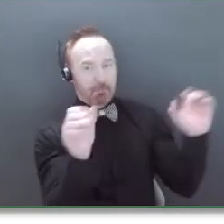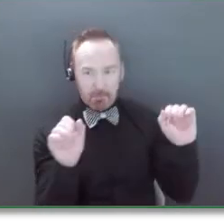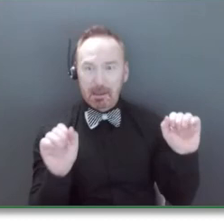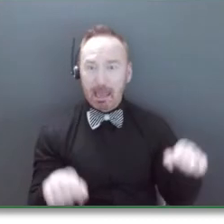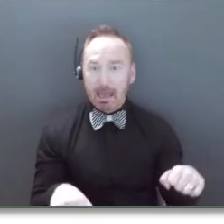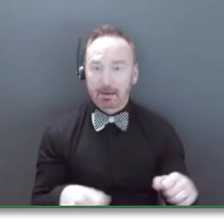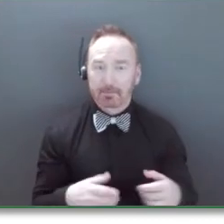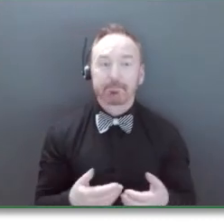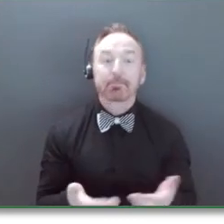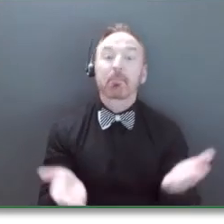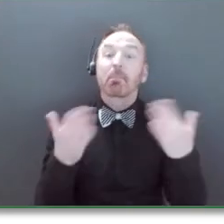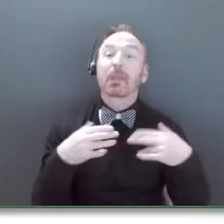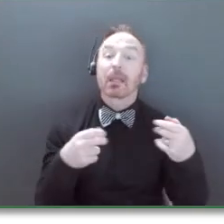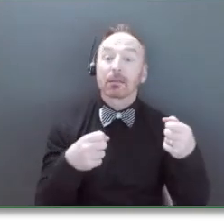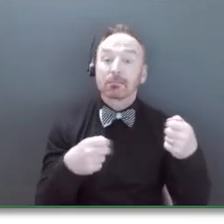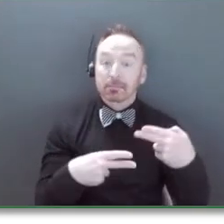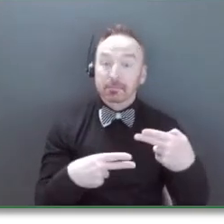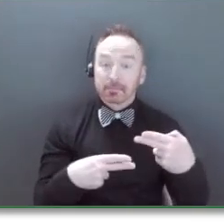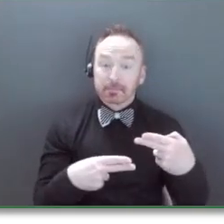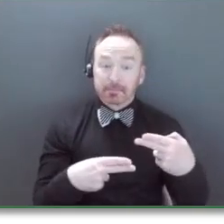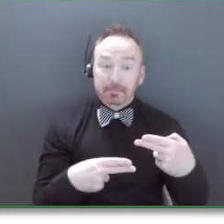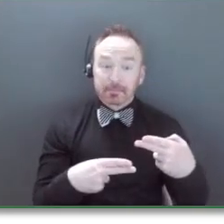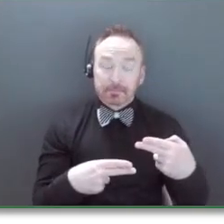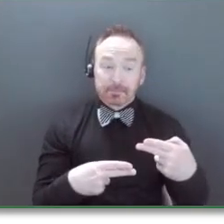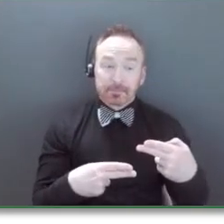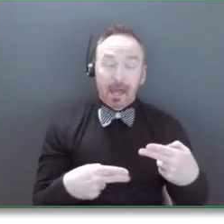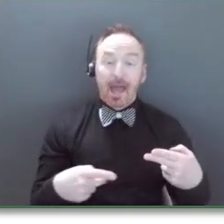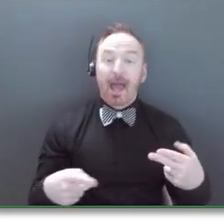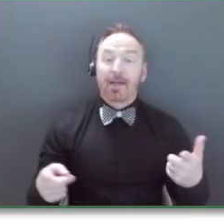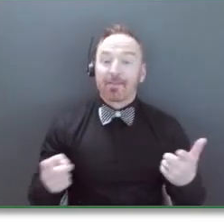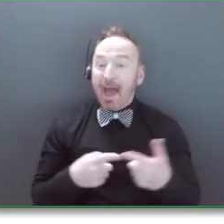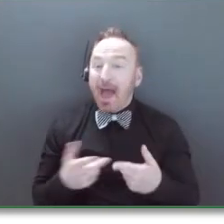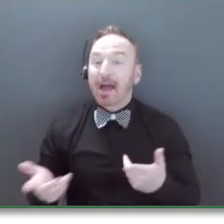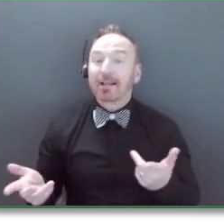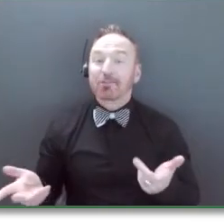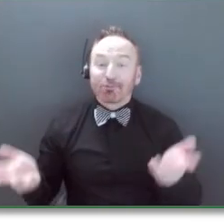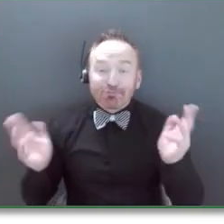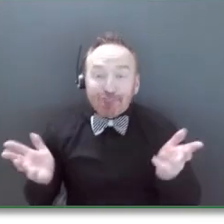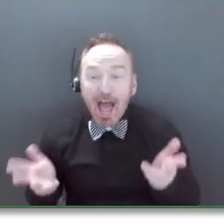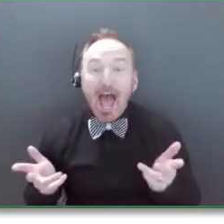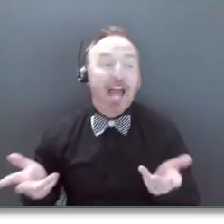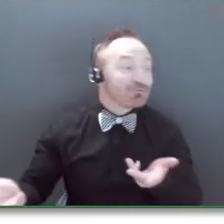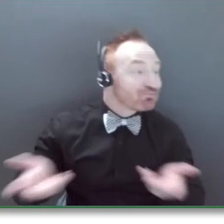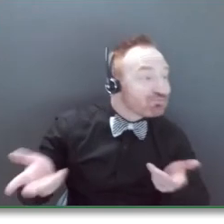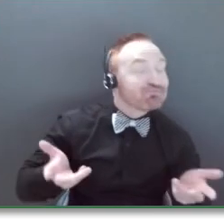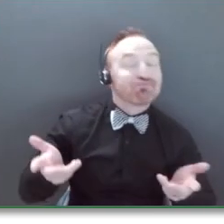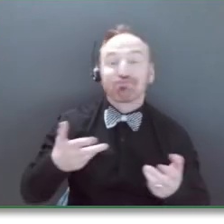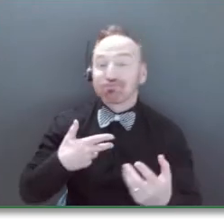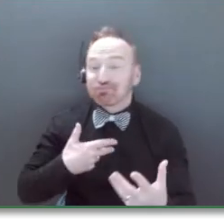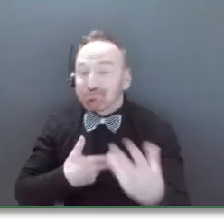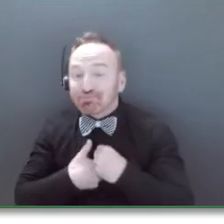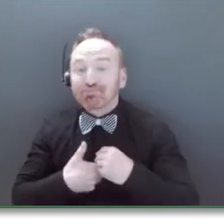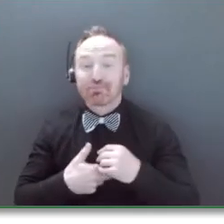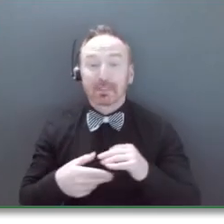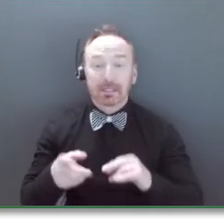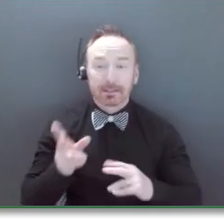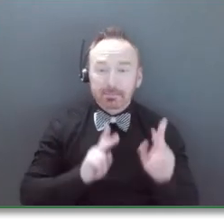And basically the camaraderie and inclusiveness that that people experience is a